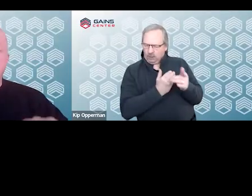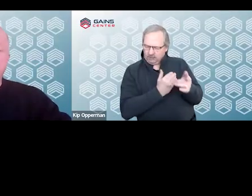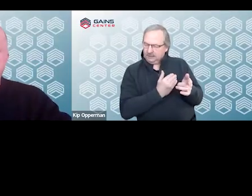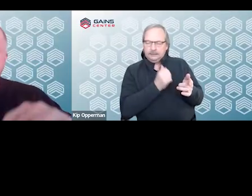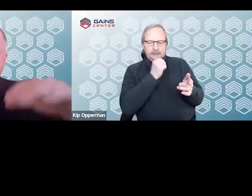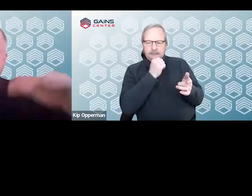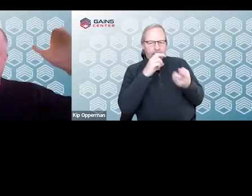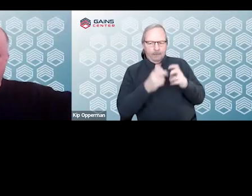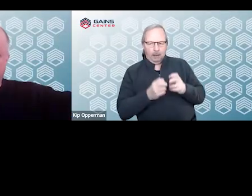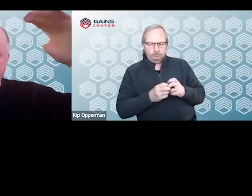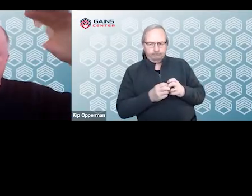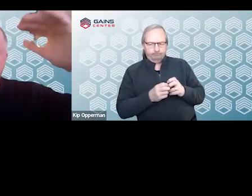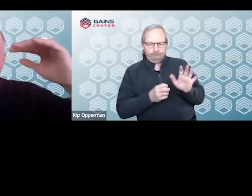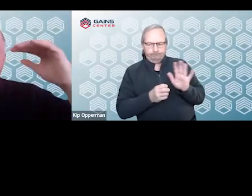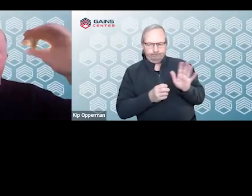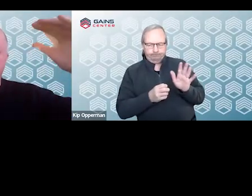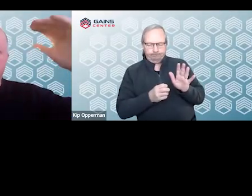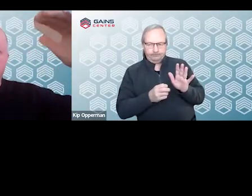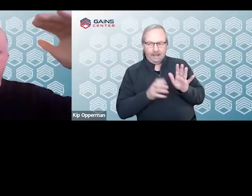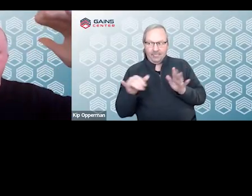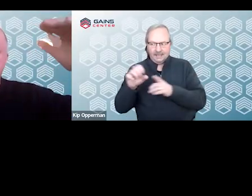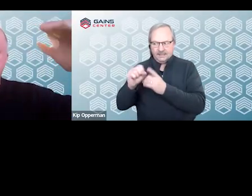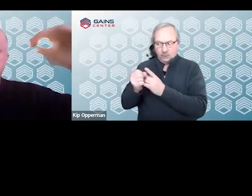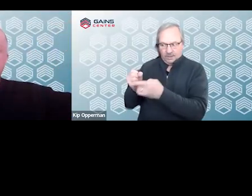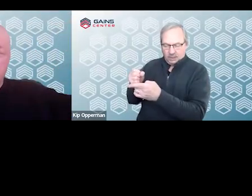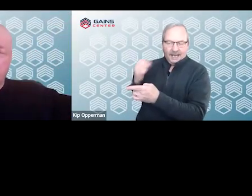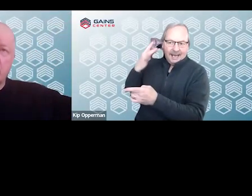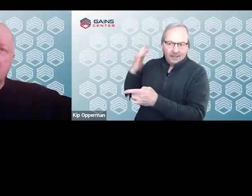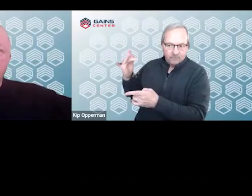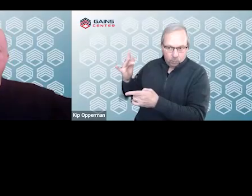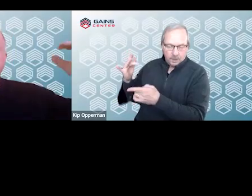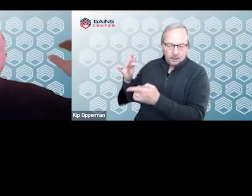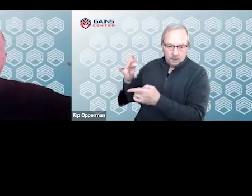I believe if it was that situation in California four years ago,